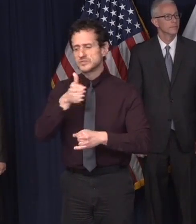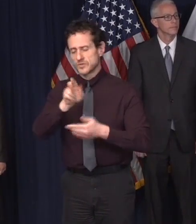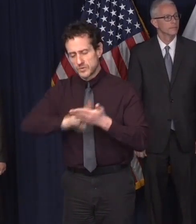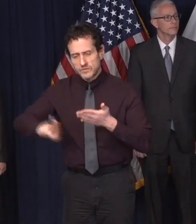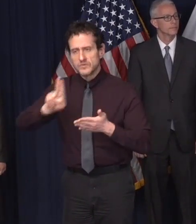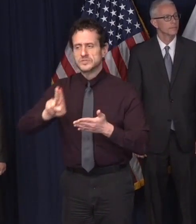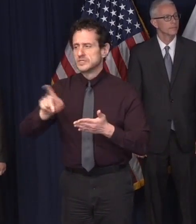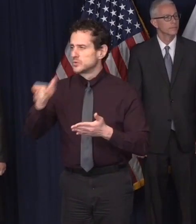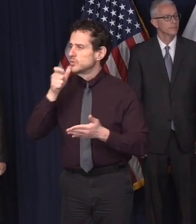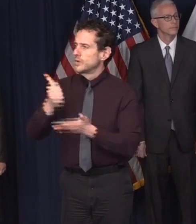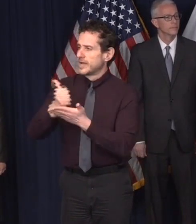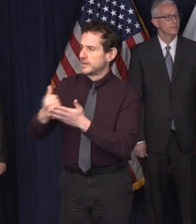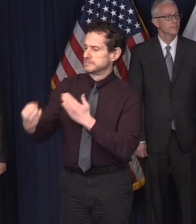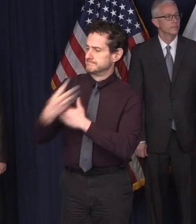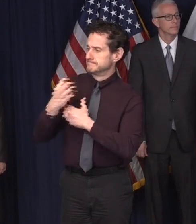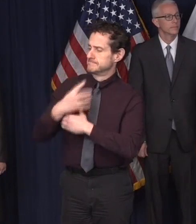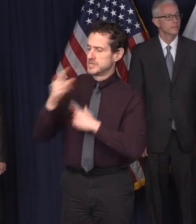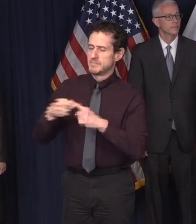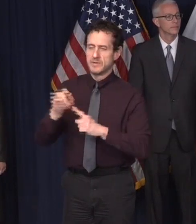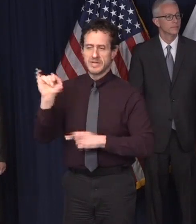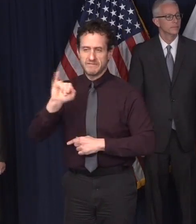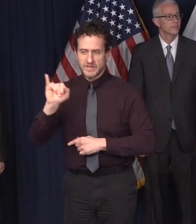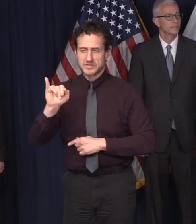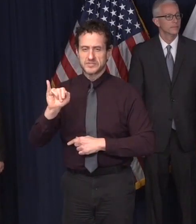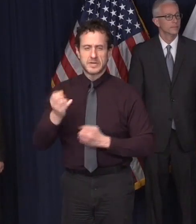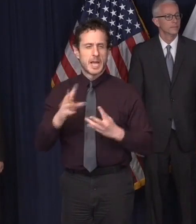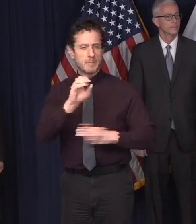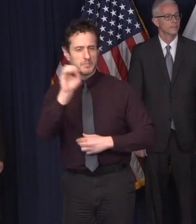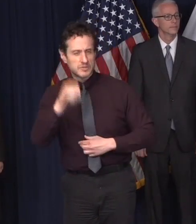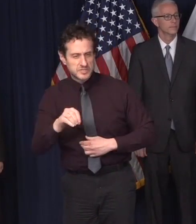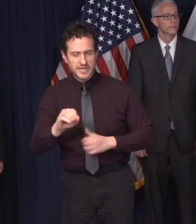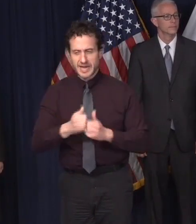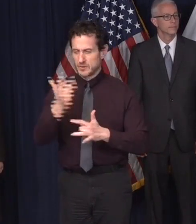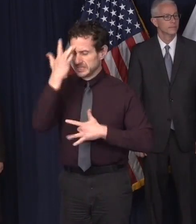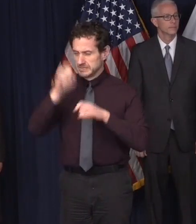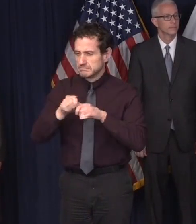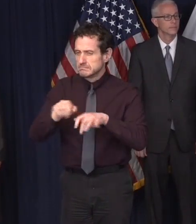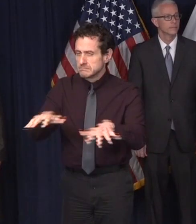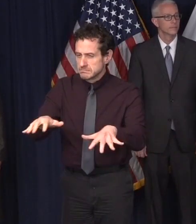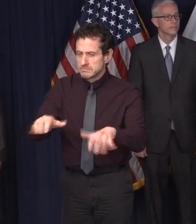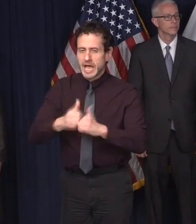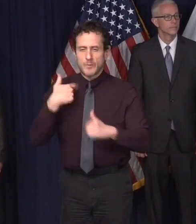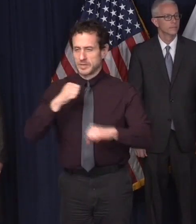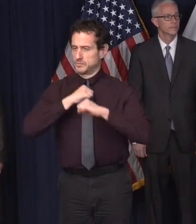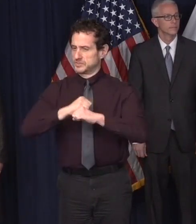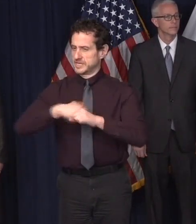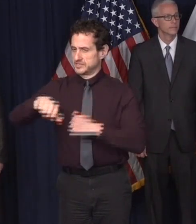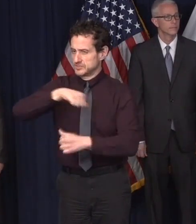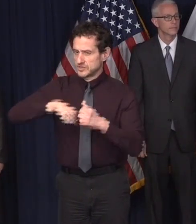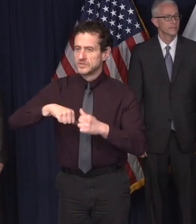NORTHWESTERN UNIVERSITY. UNIVERSITY OF CHICAGO, SIU AND OTHERS WHOSE GUIDANCE ON